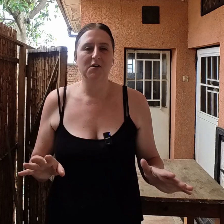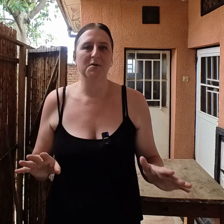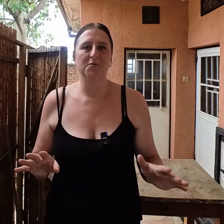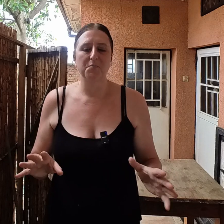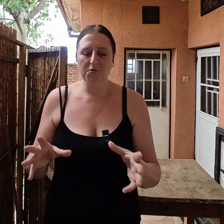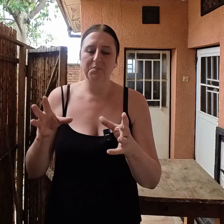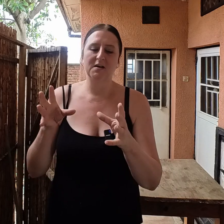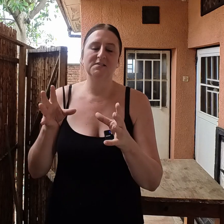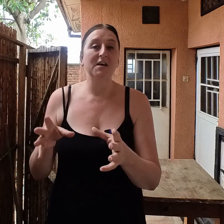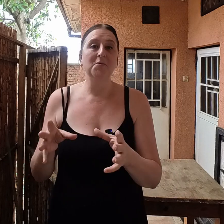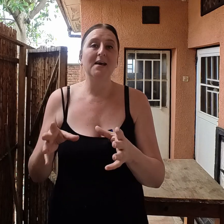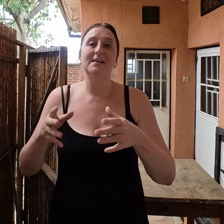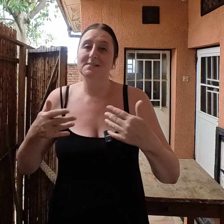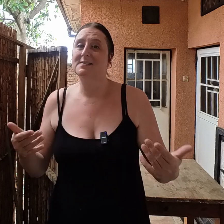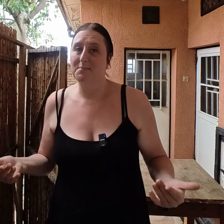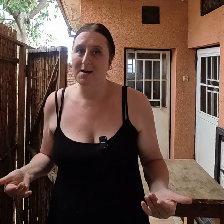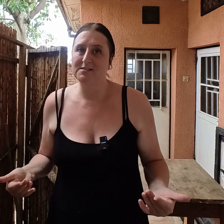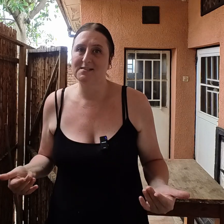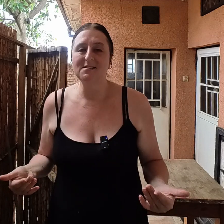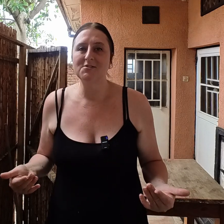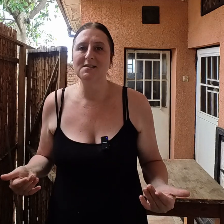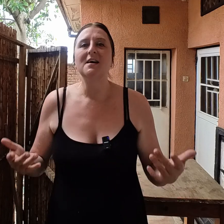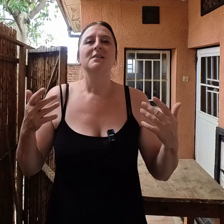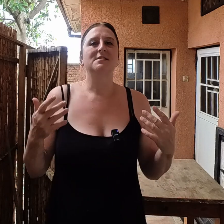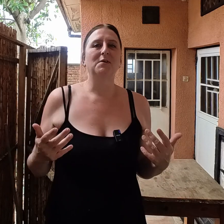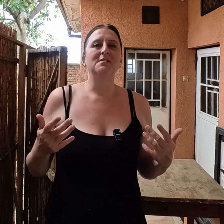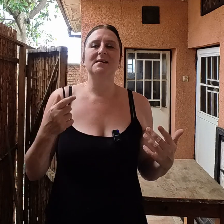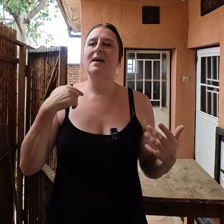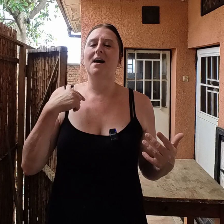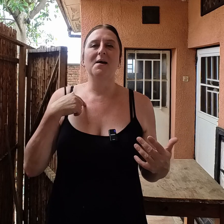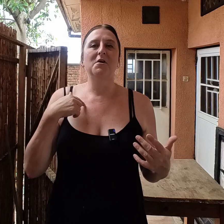if you're coming from abroad, because Huye is the same name as the district. So, when you say,